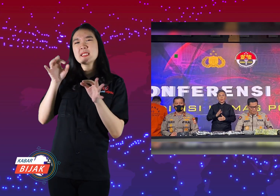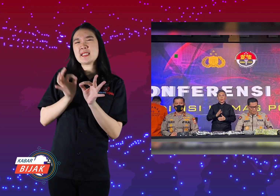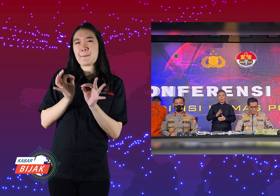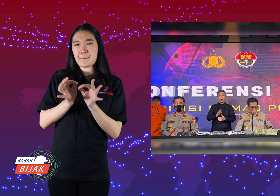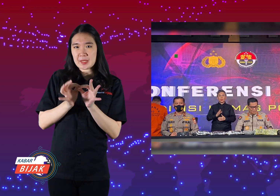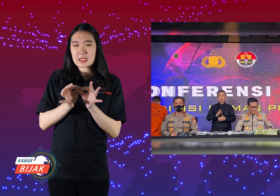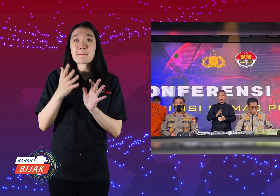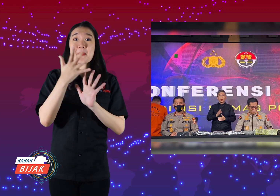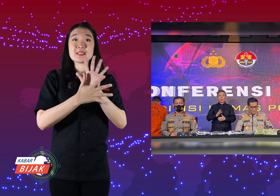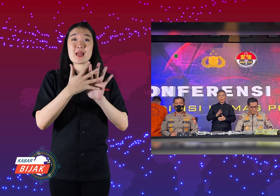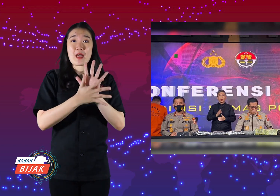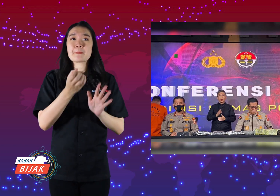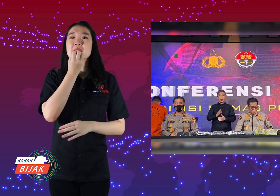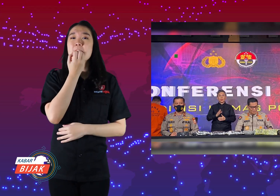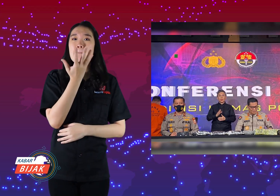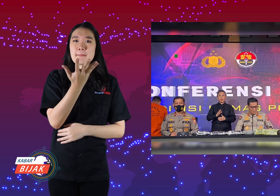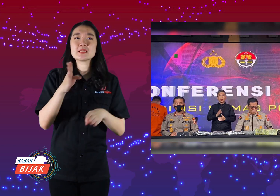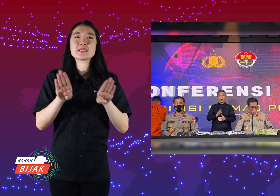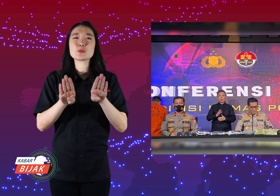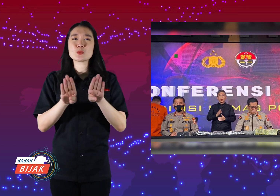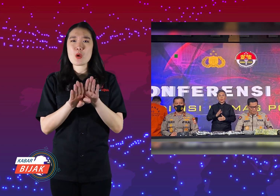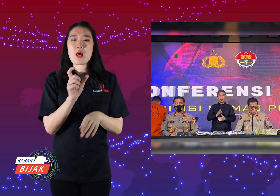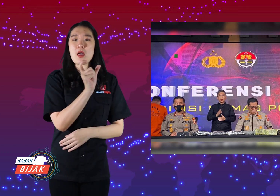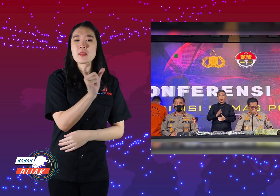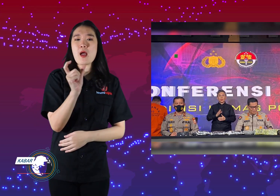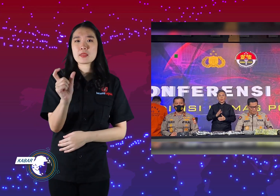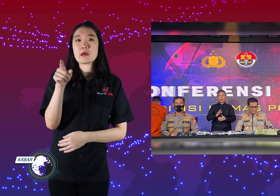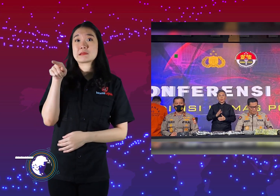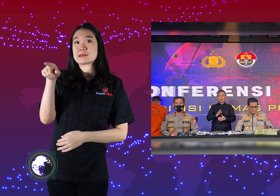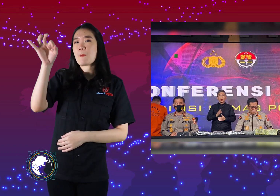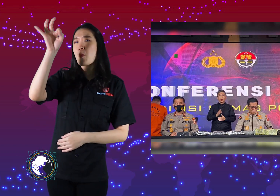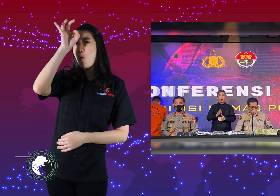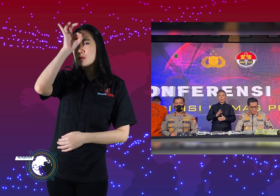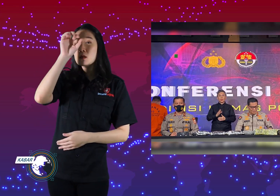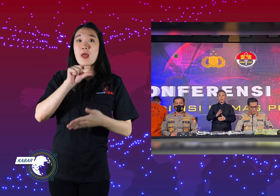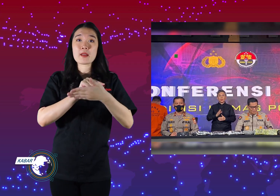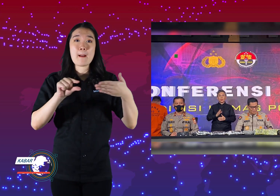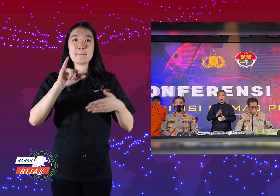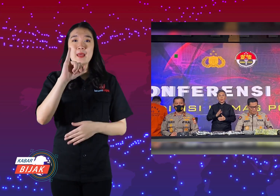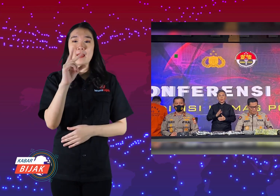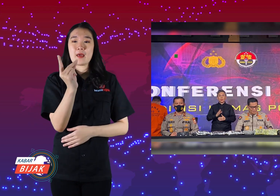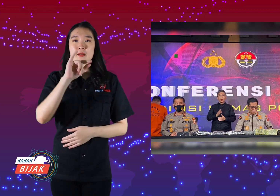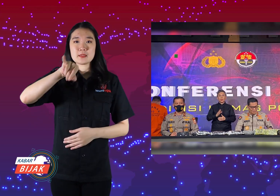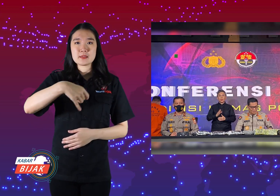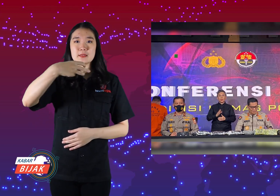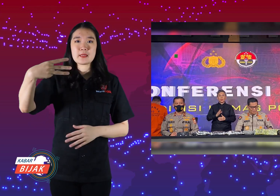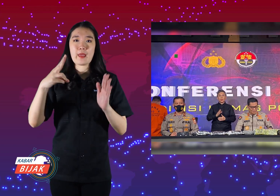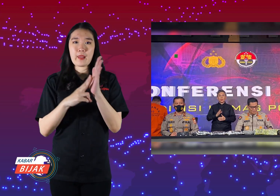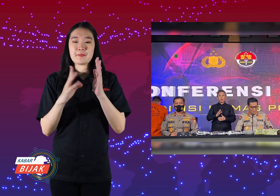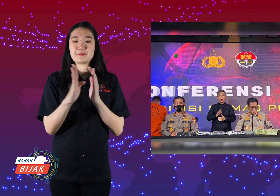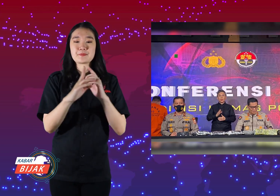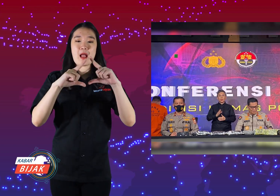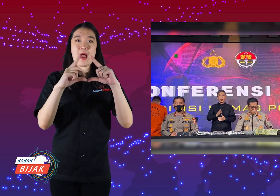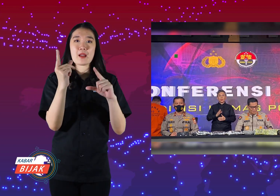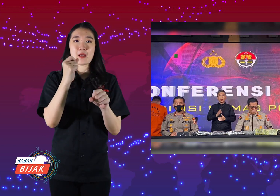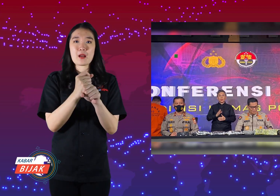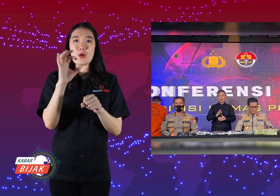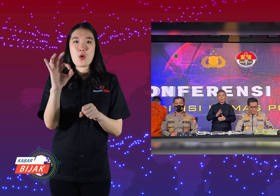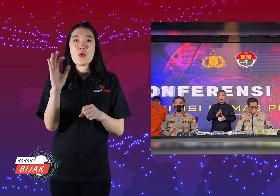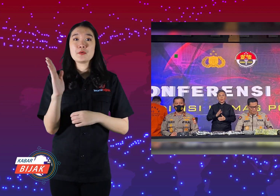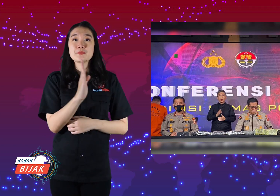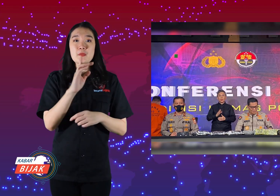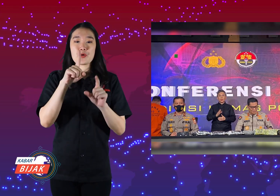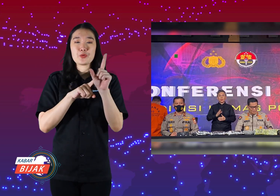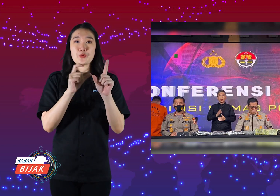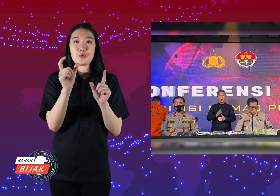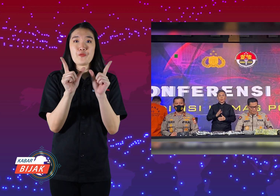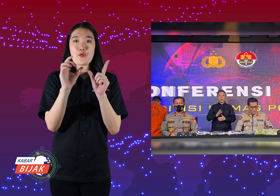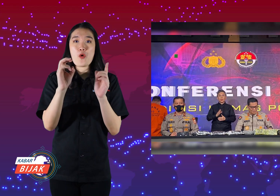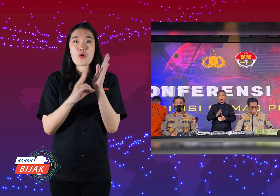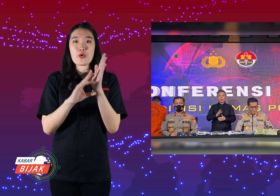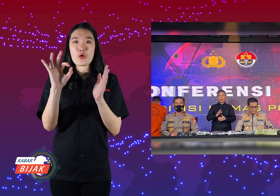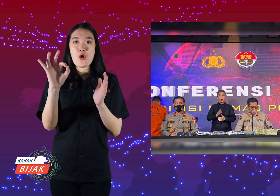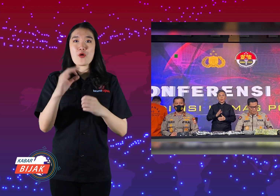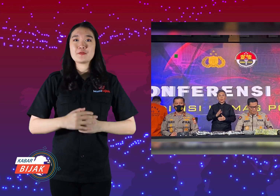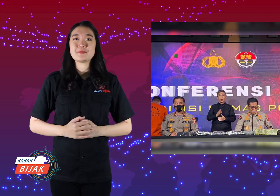it's JBI Sign Language who translated the words of Inspector General Argo Yuwono